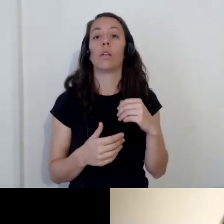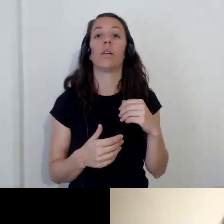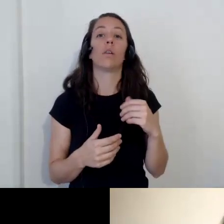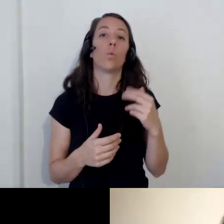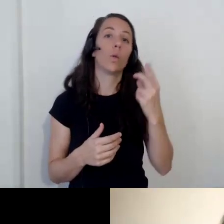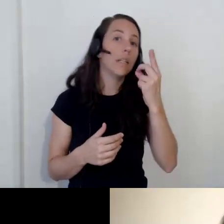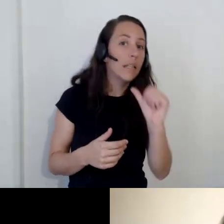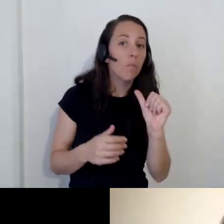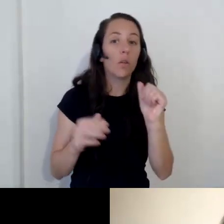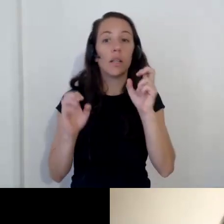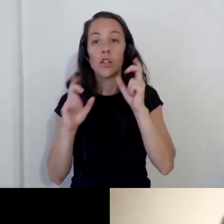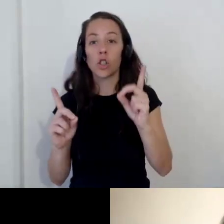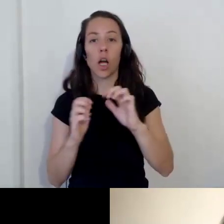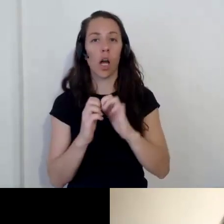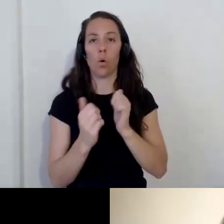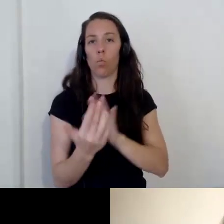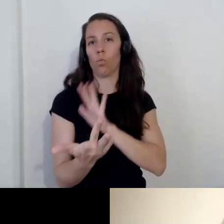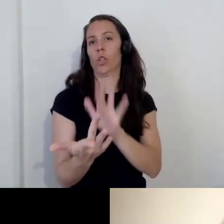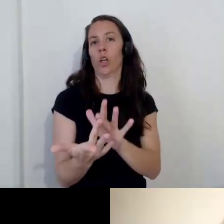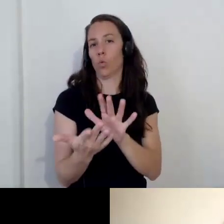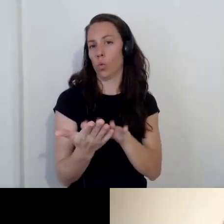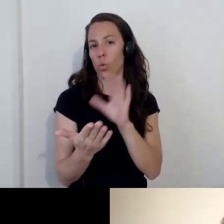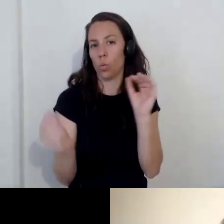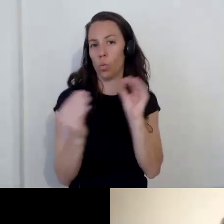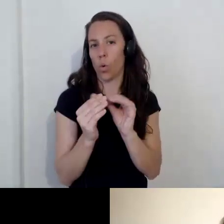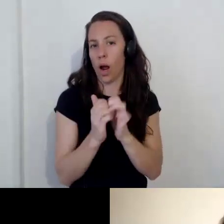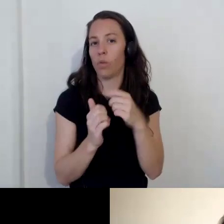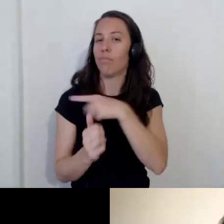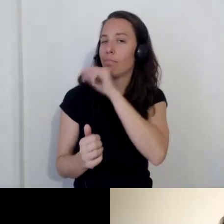how can we reach out to you to learn more? >> KEELY CAT WELLS: I love that question. Thank you.